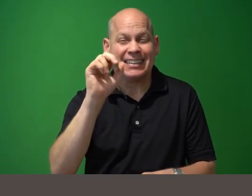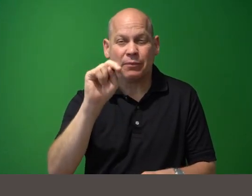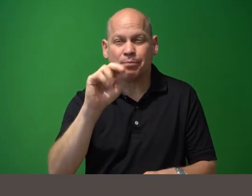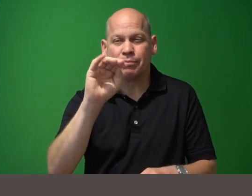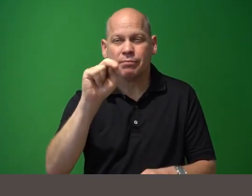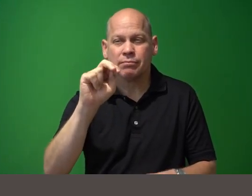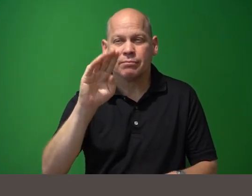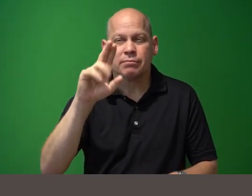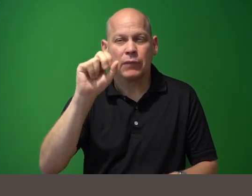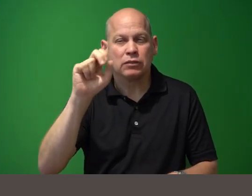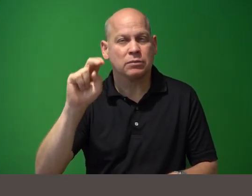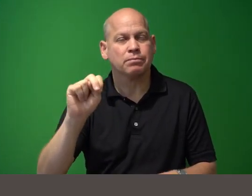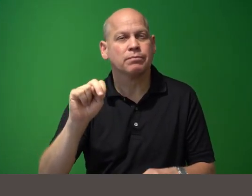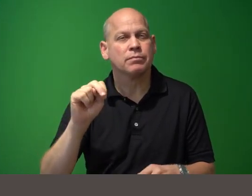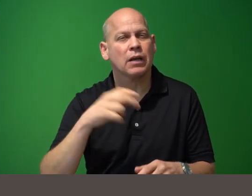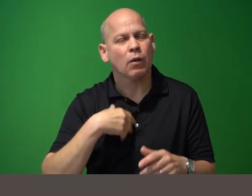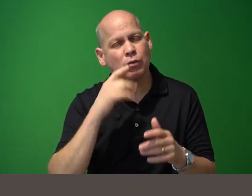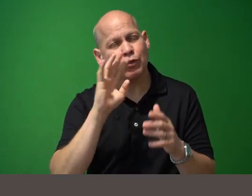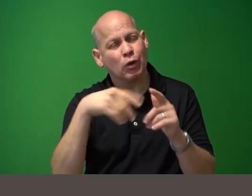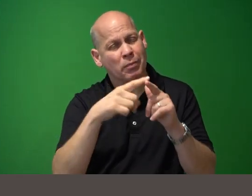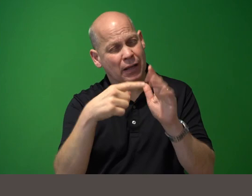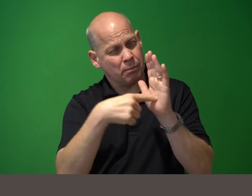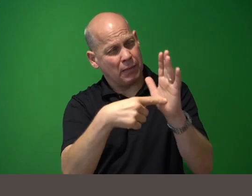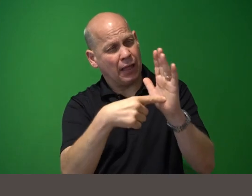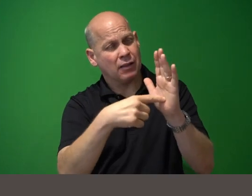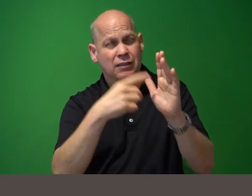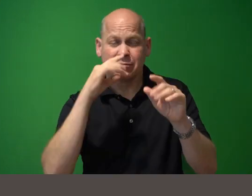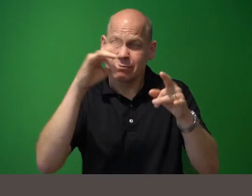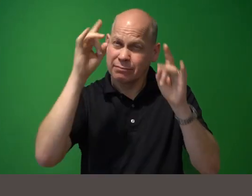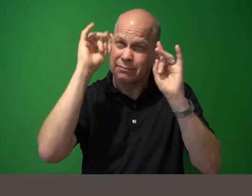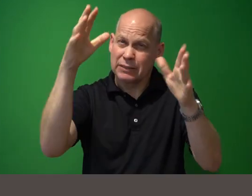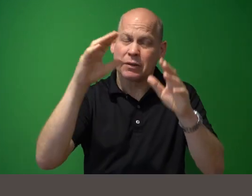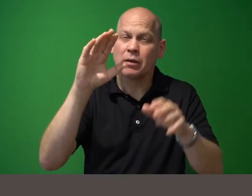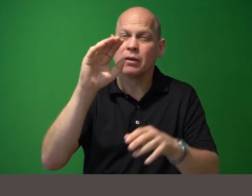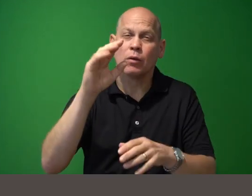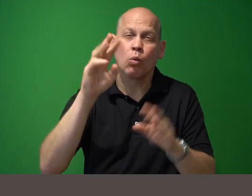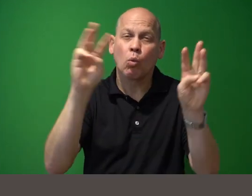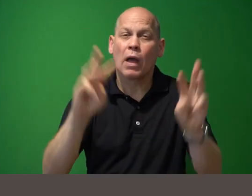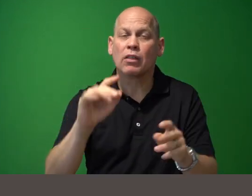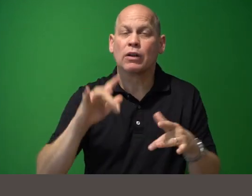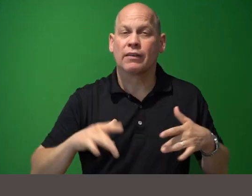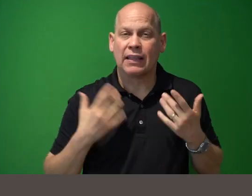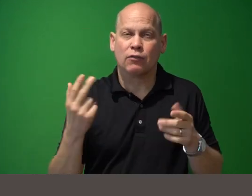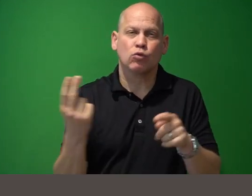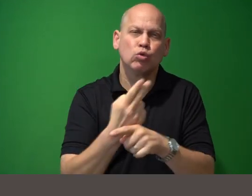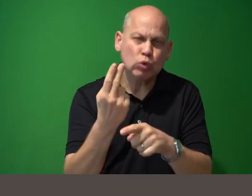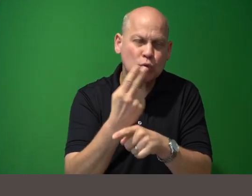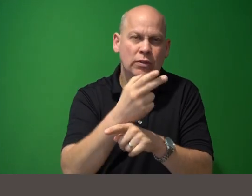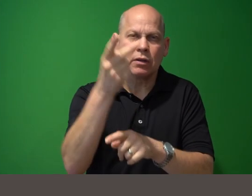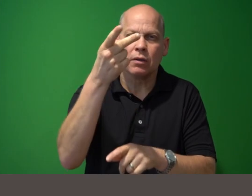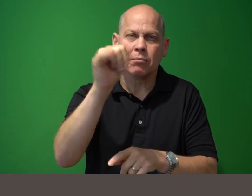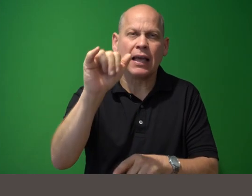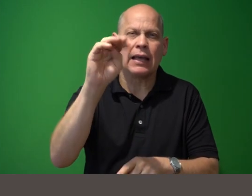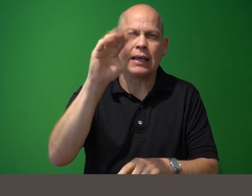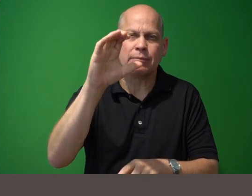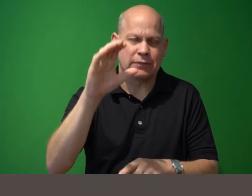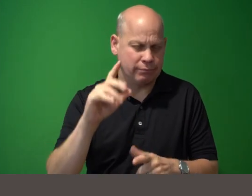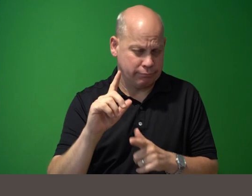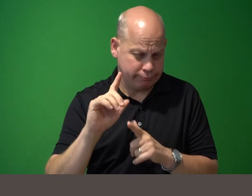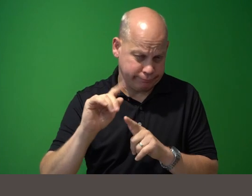I want to talk about how we can model extreme weather events using PyMC in a Bayesian approach. So the last couple of years,